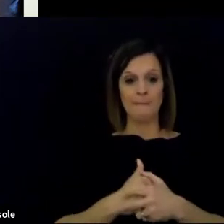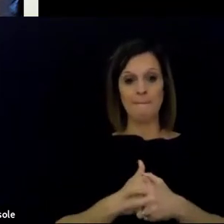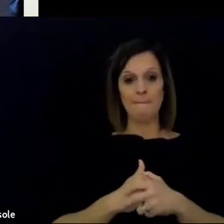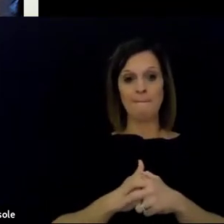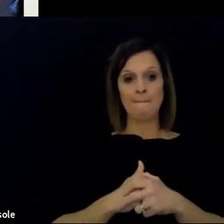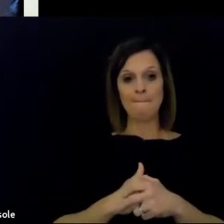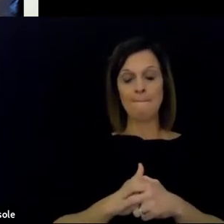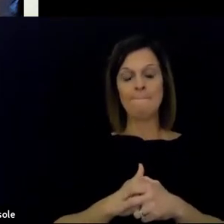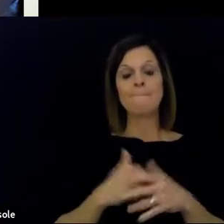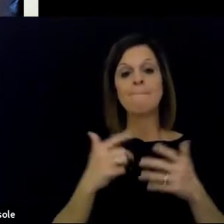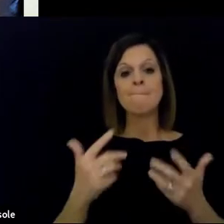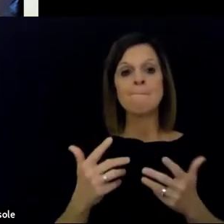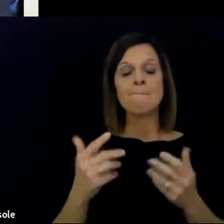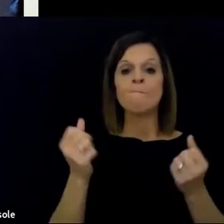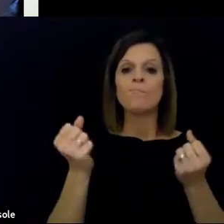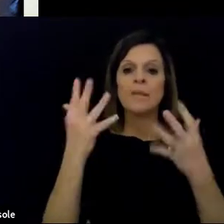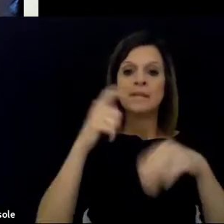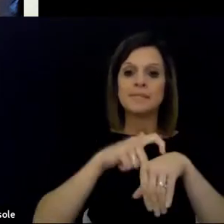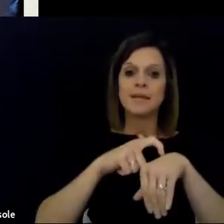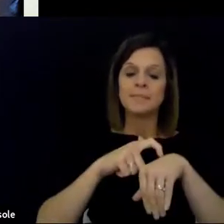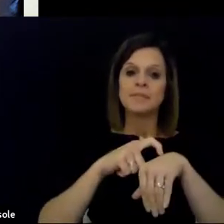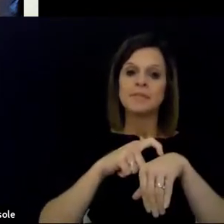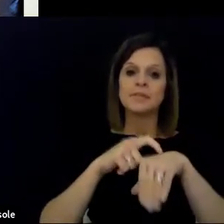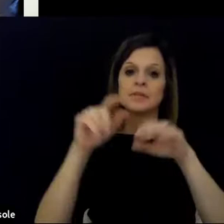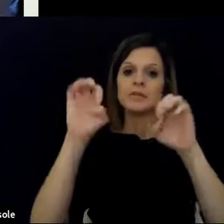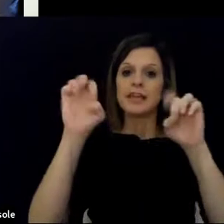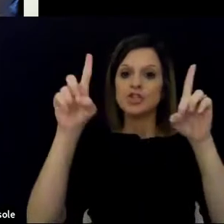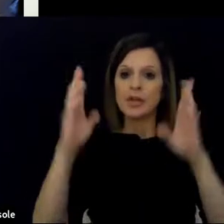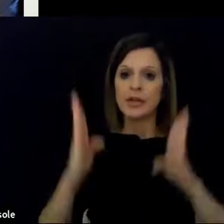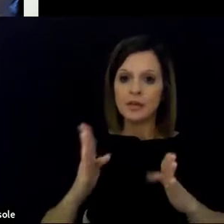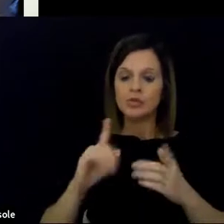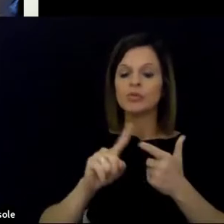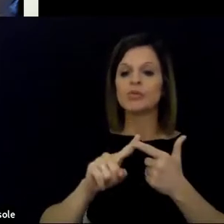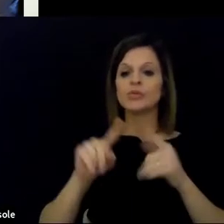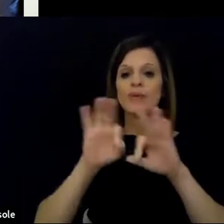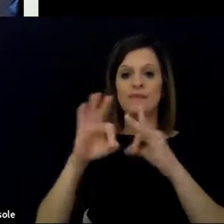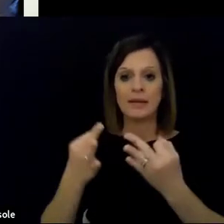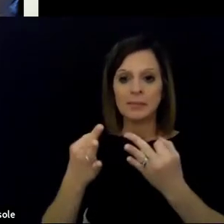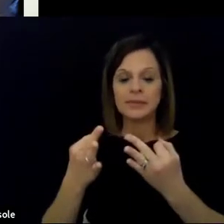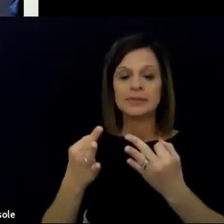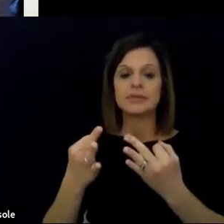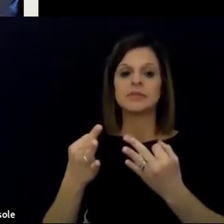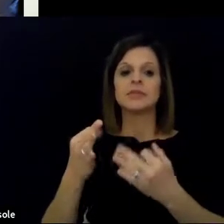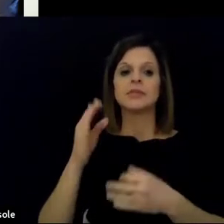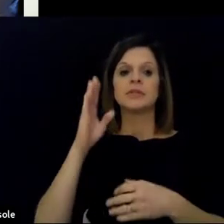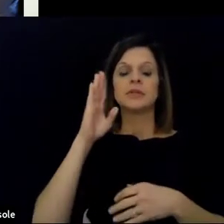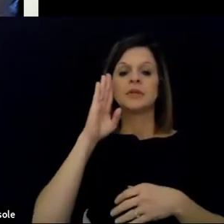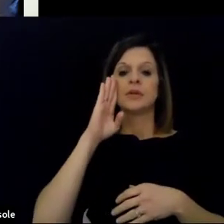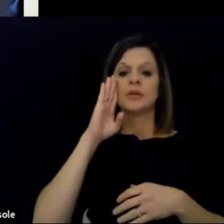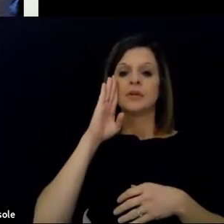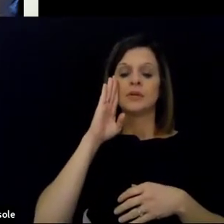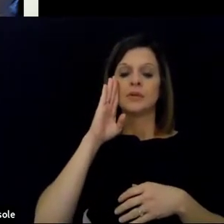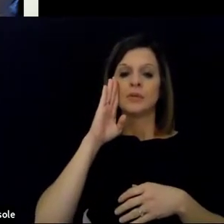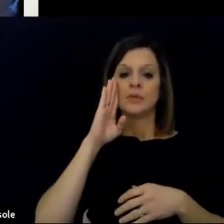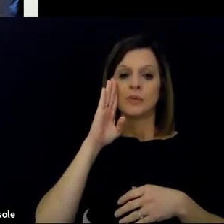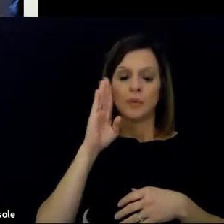So a lot of times, educators or families will be presented with some challenging behavior,